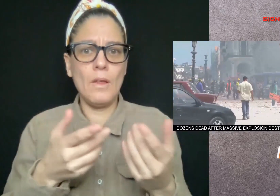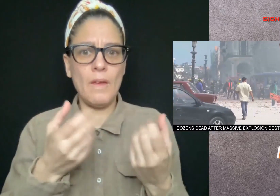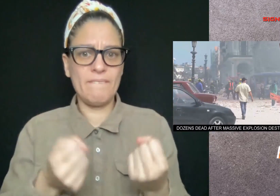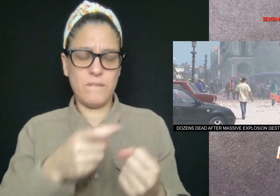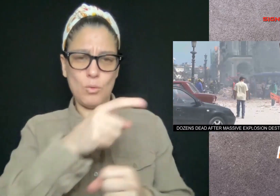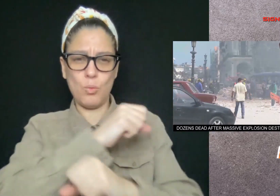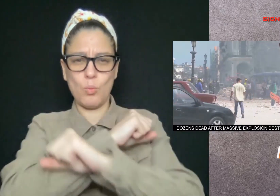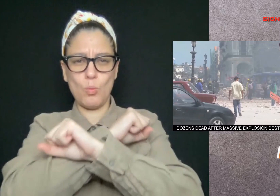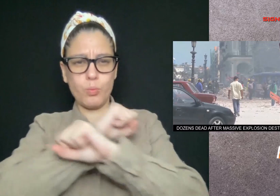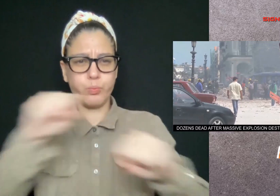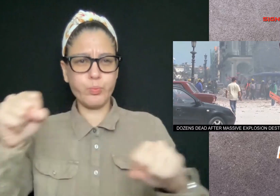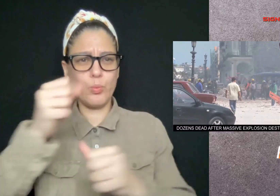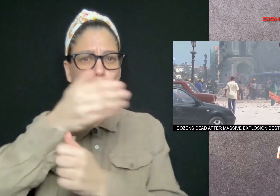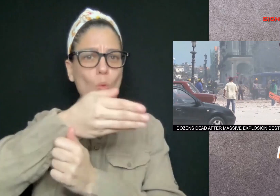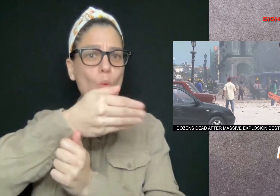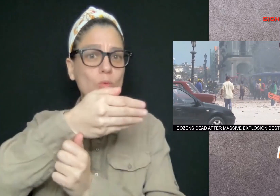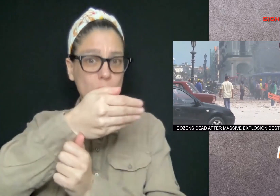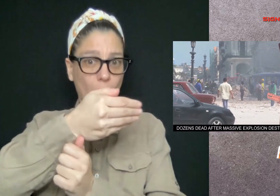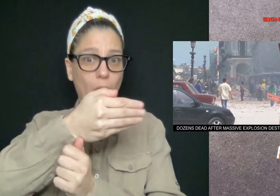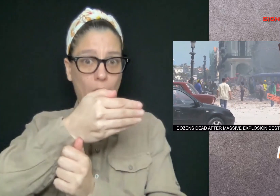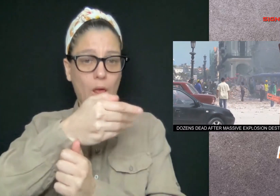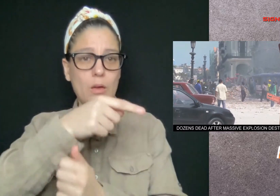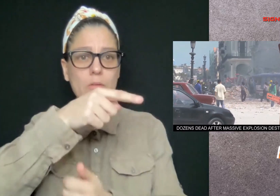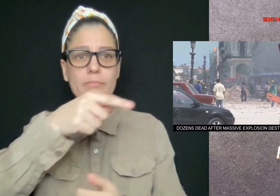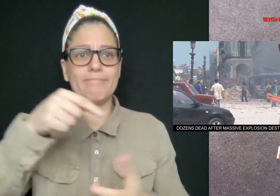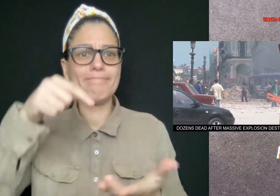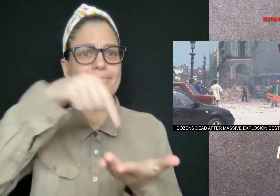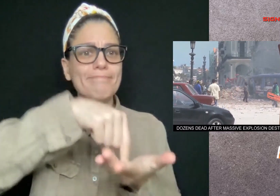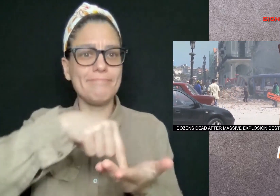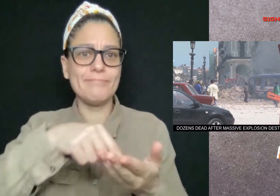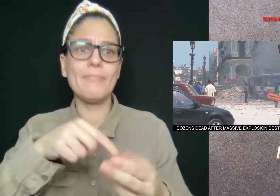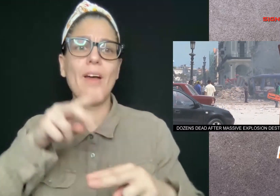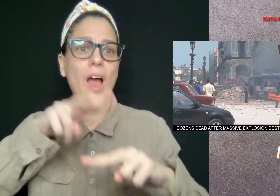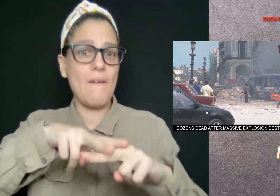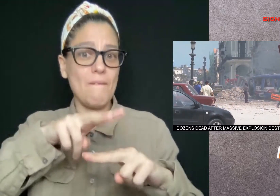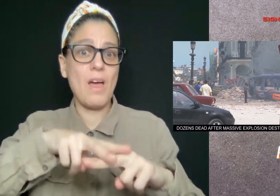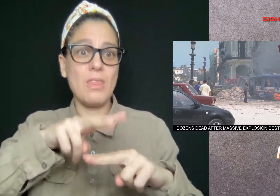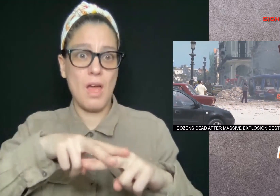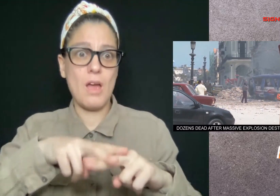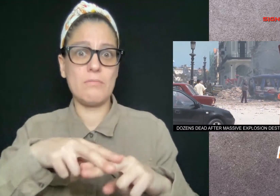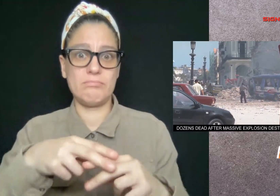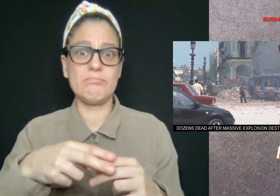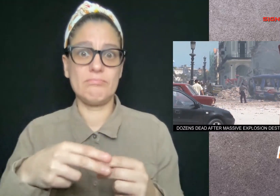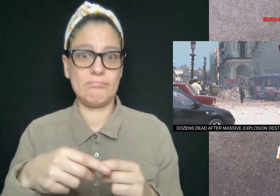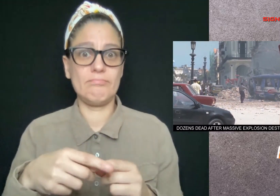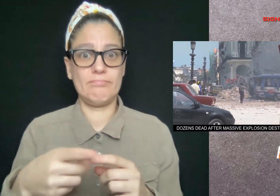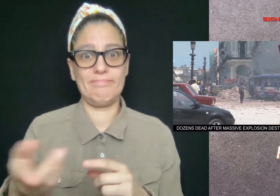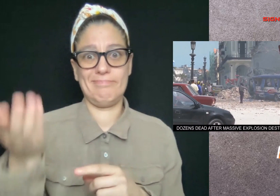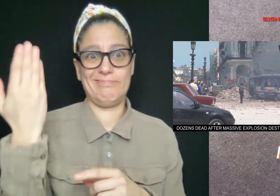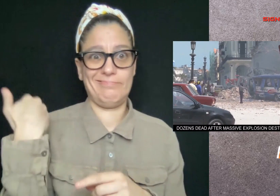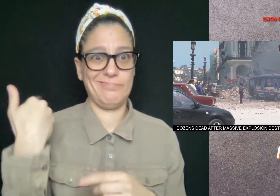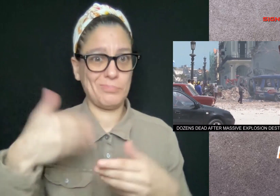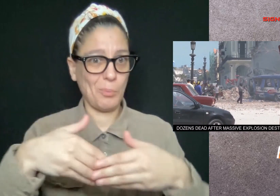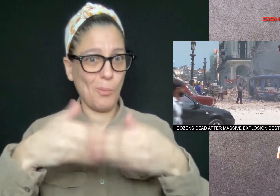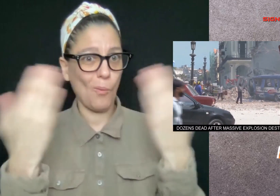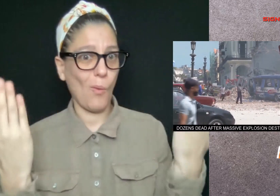after an explosion at a hotel in Havana yesterday morning